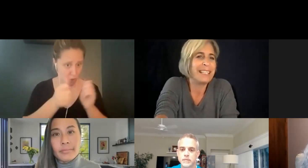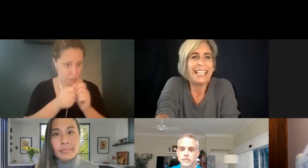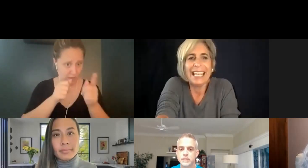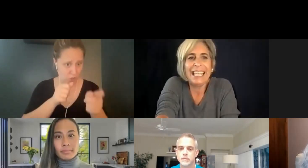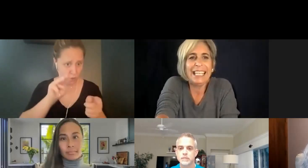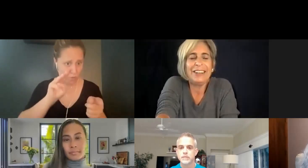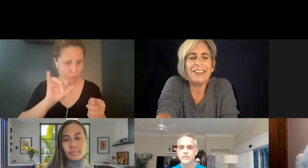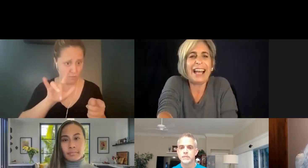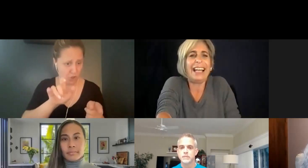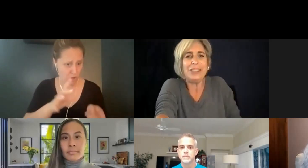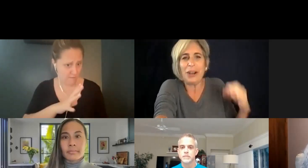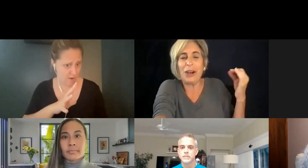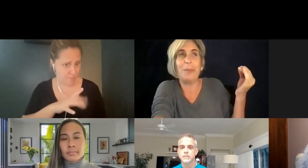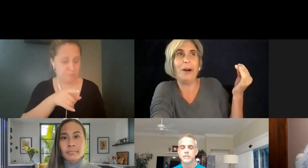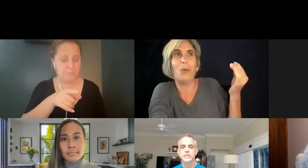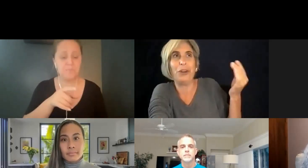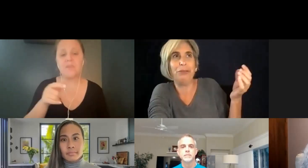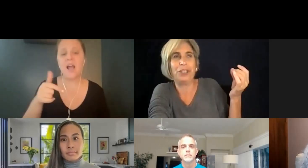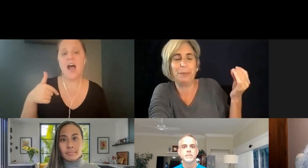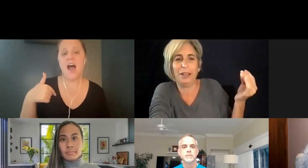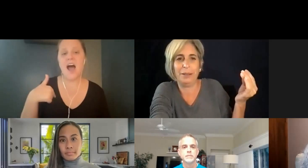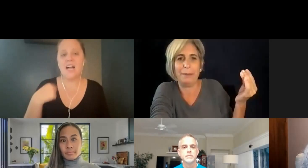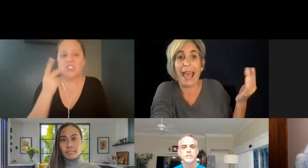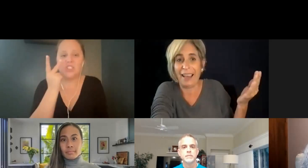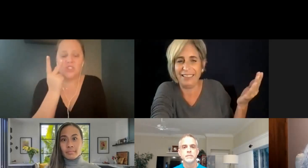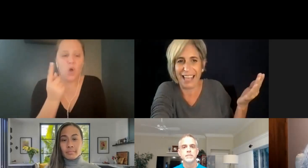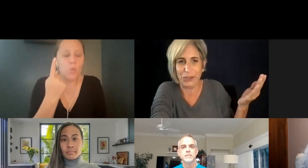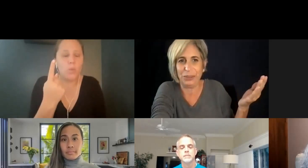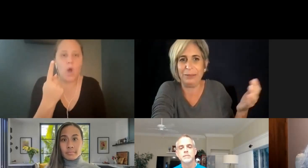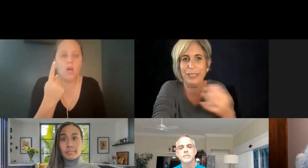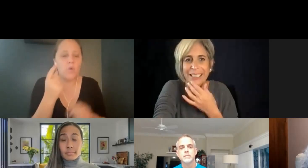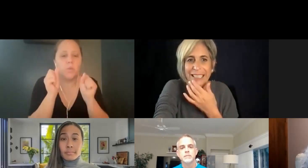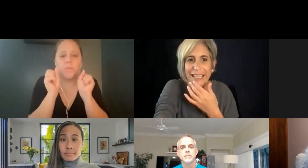If, you know, I saw a wonderful ad, actually,